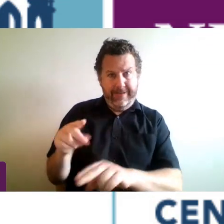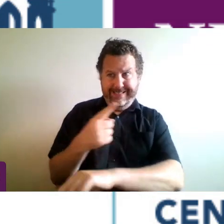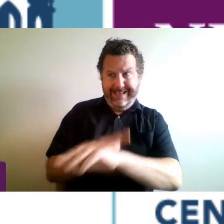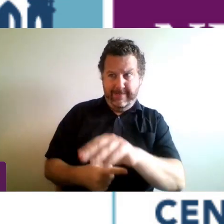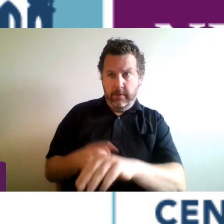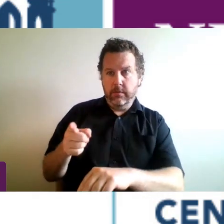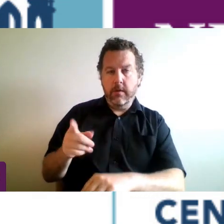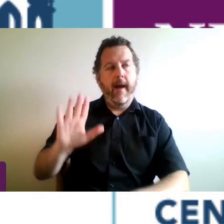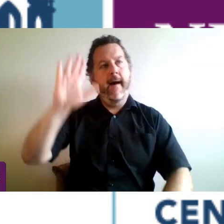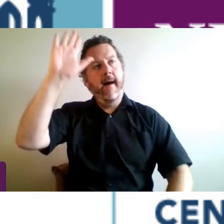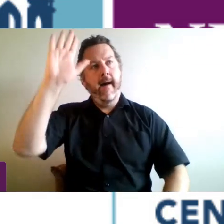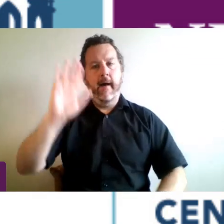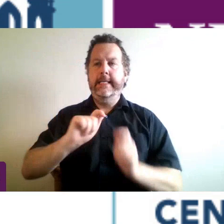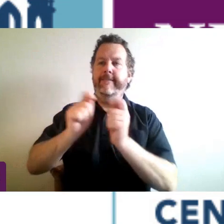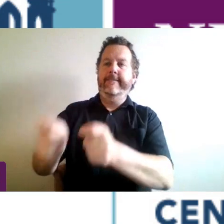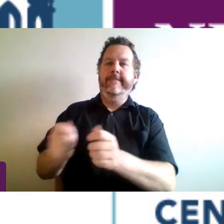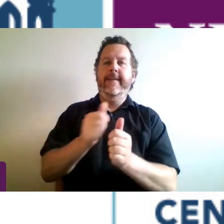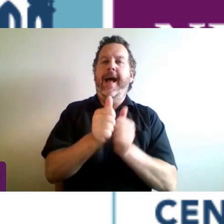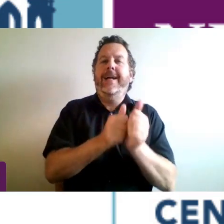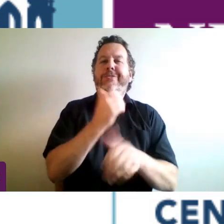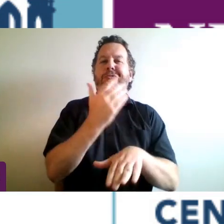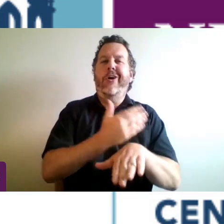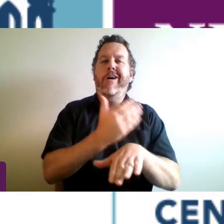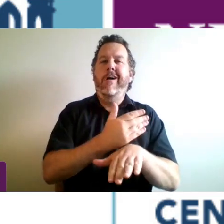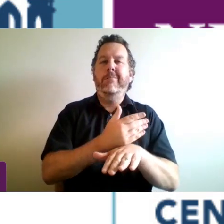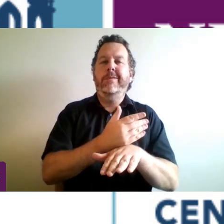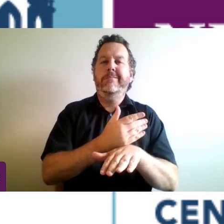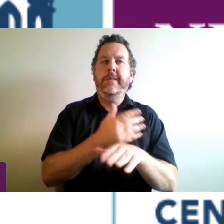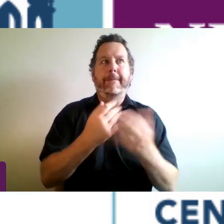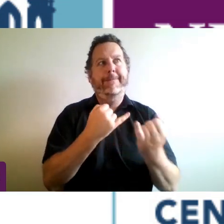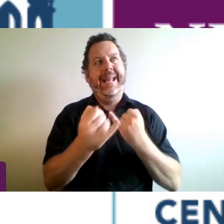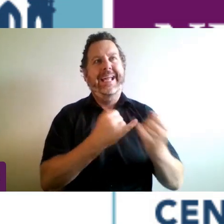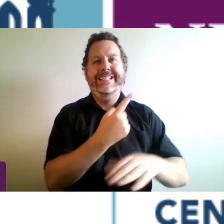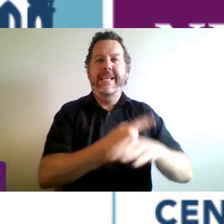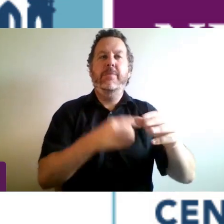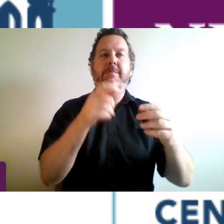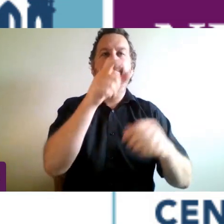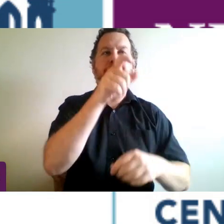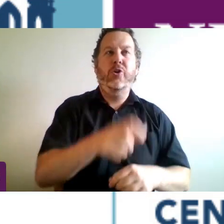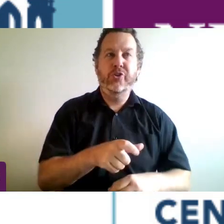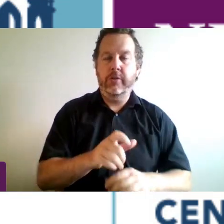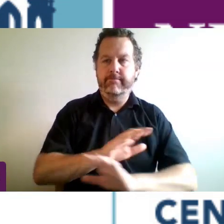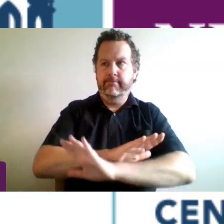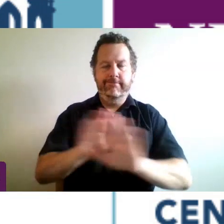, should you be taking a role in which the protagonist of character you are portraying is?